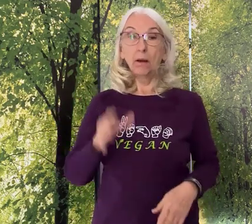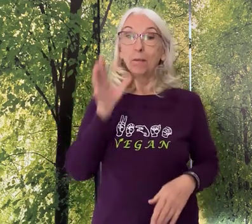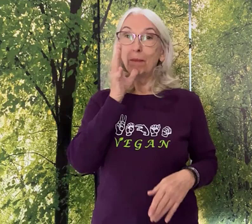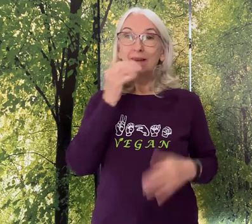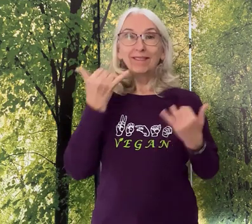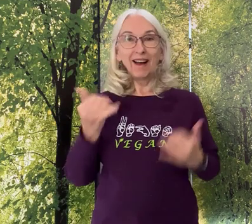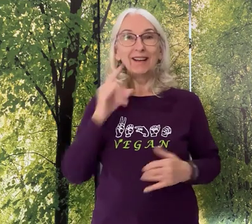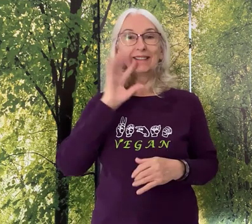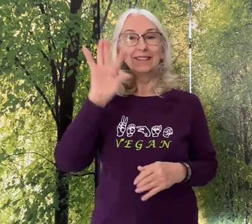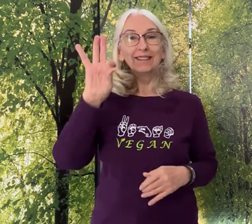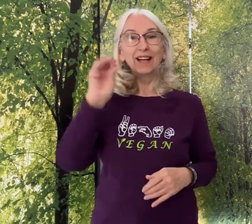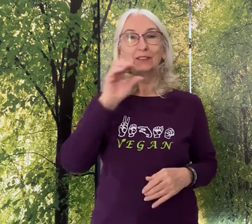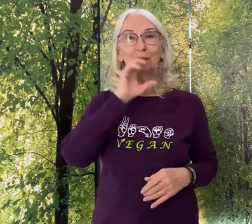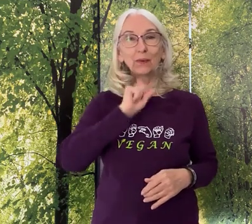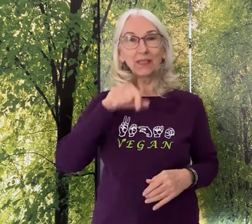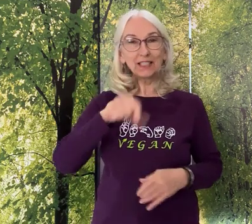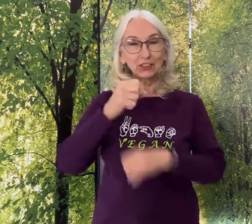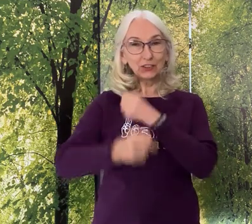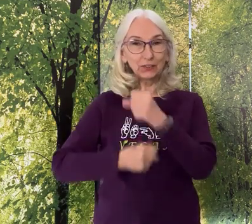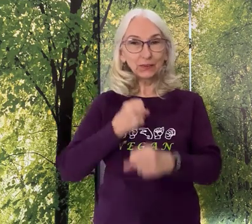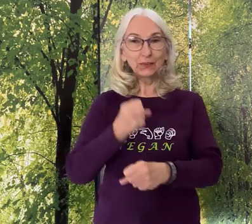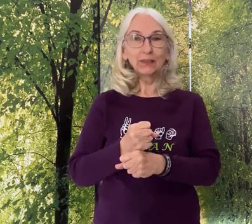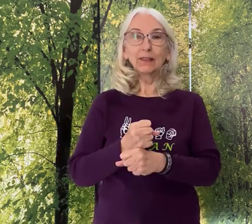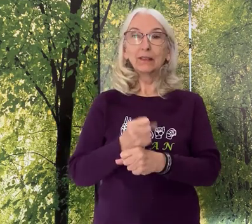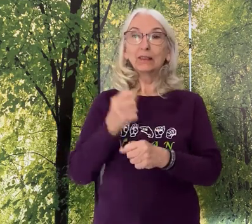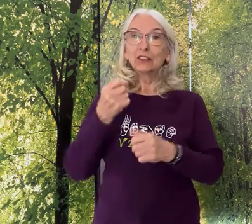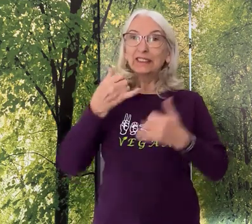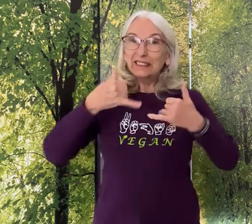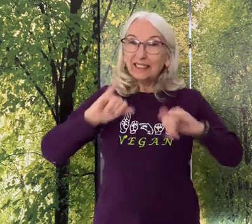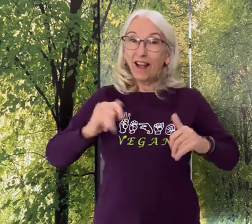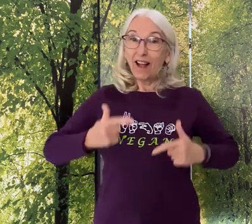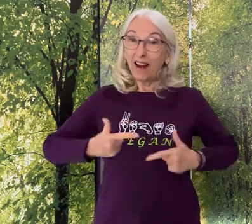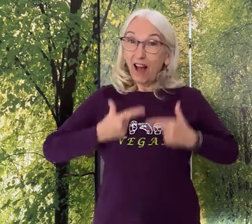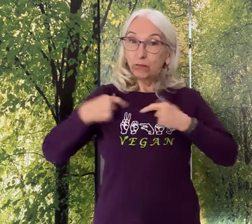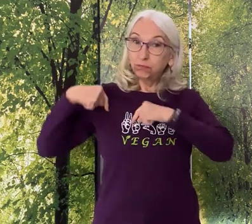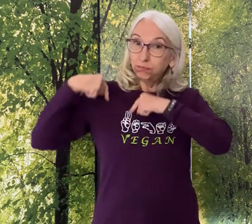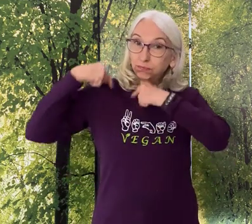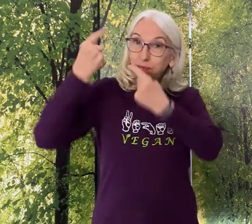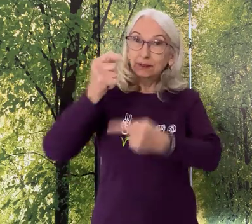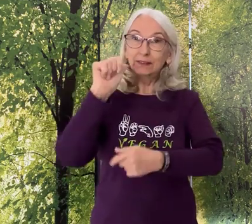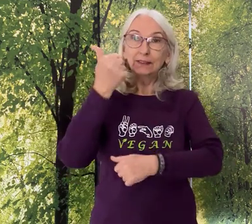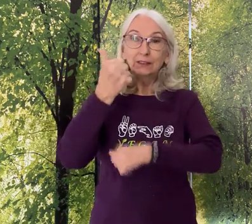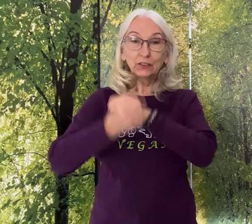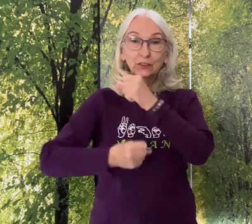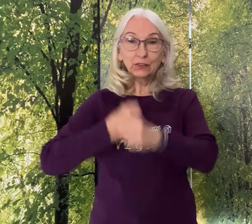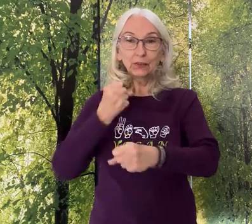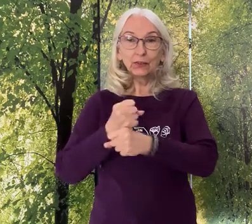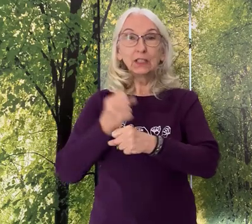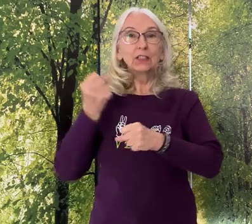Mom will be 90 this year. She is still alive for 10 years.